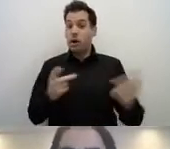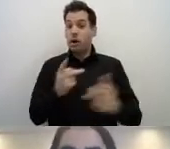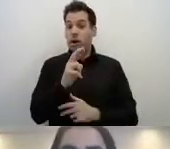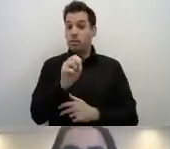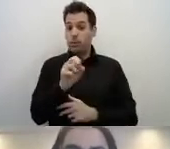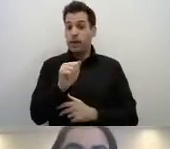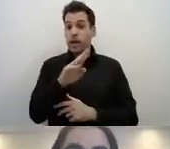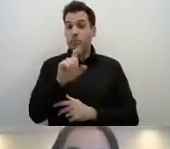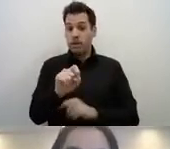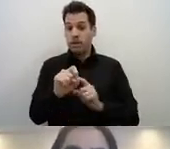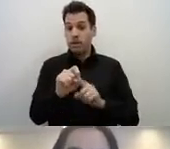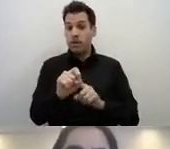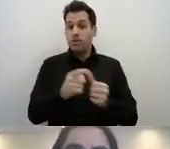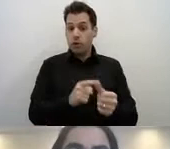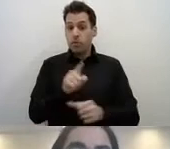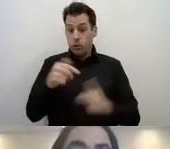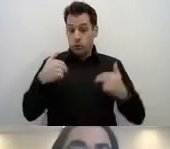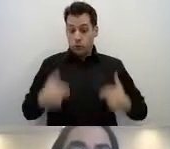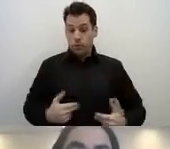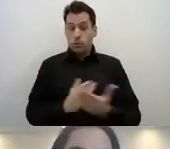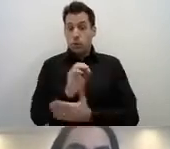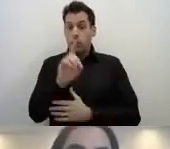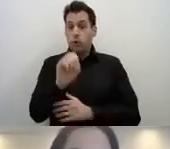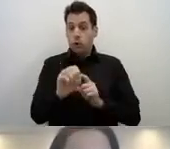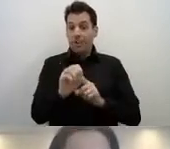paragraphs of manitoba's human rights code which is the law that i'll be discussing today